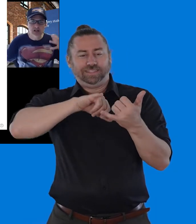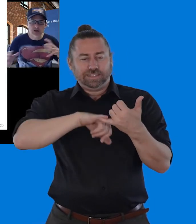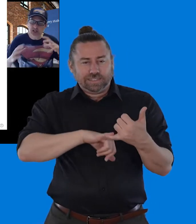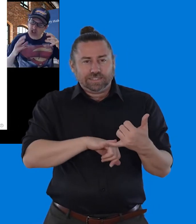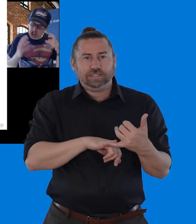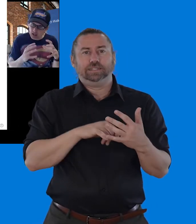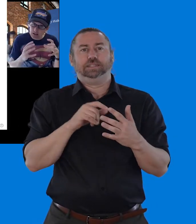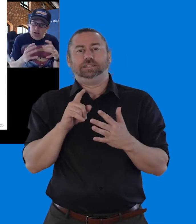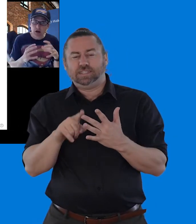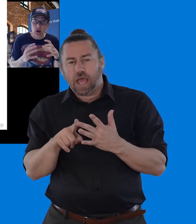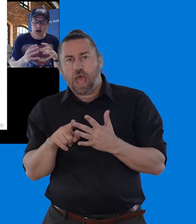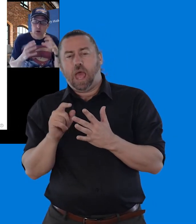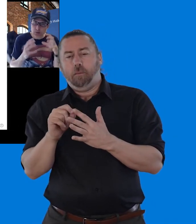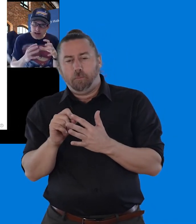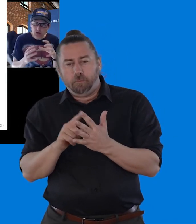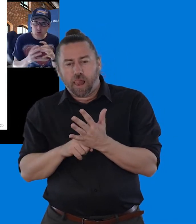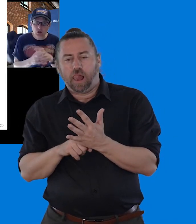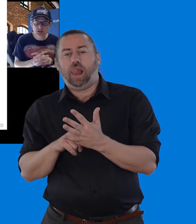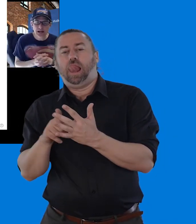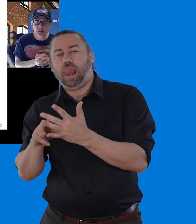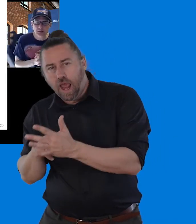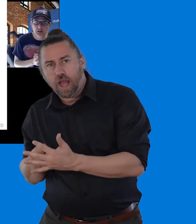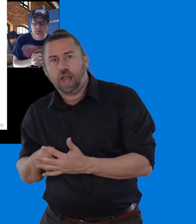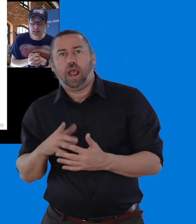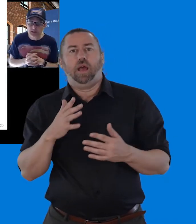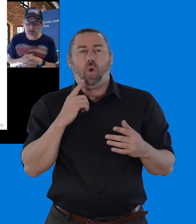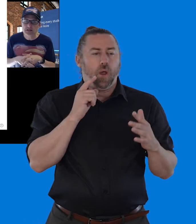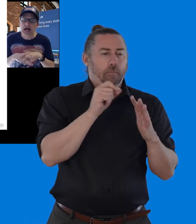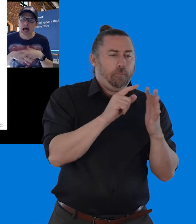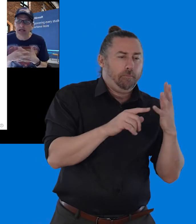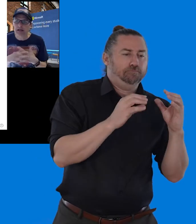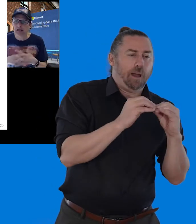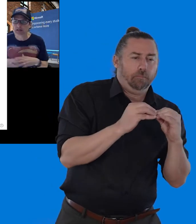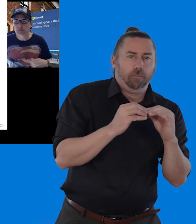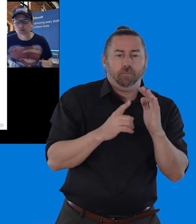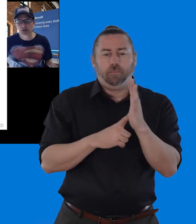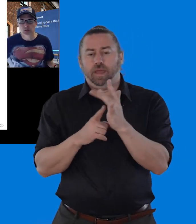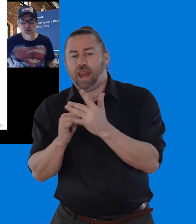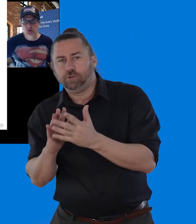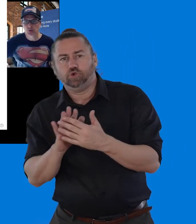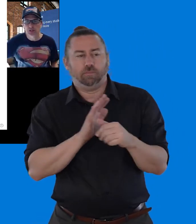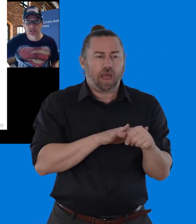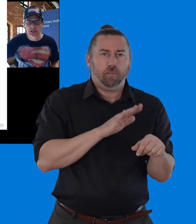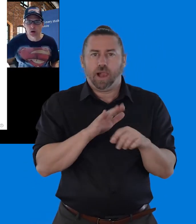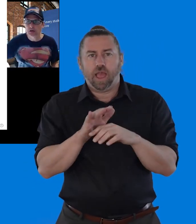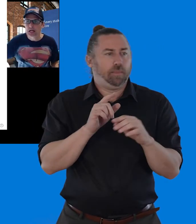And it's going to chunk, alright or break those words down into little pieces and make it easier for you to decode.